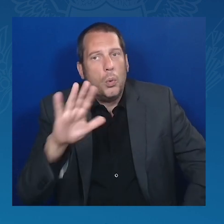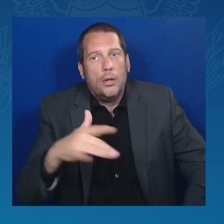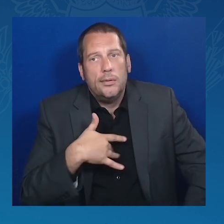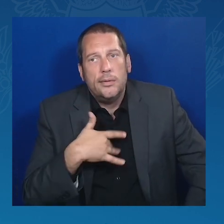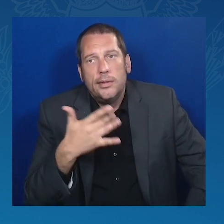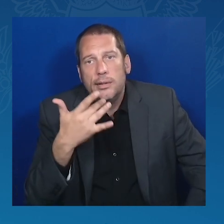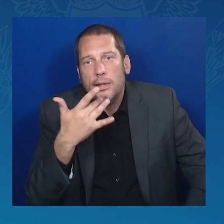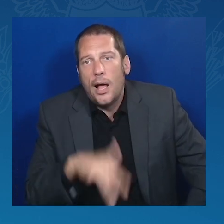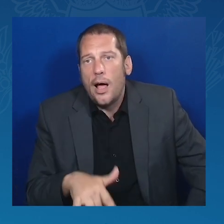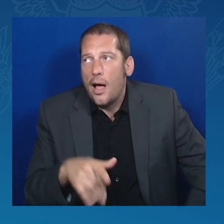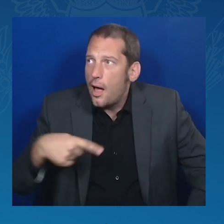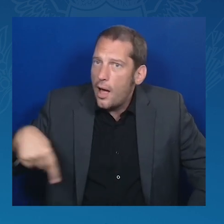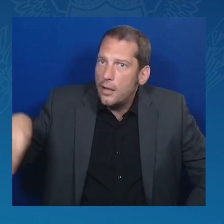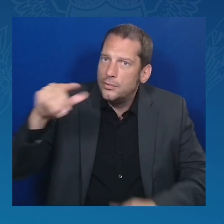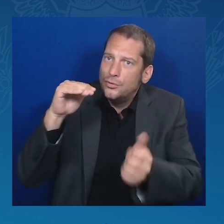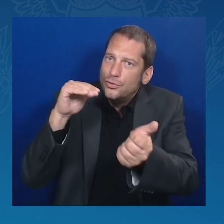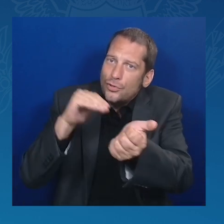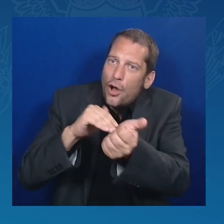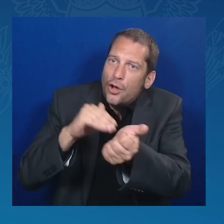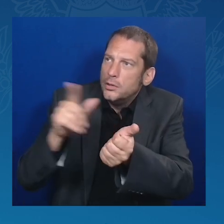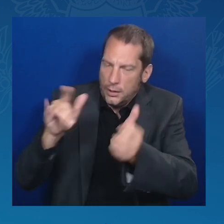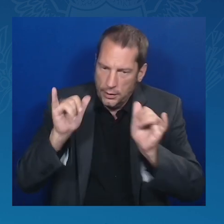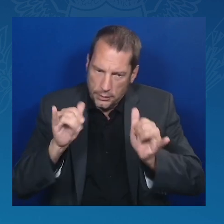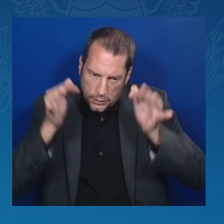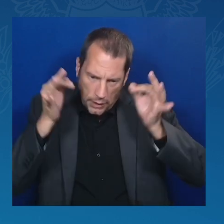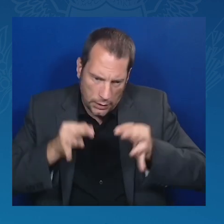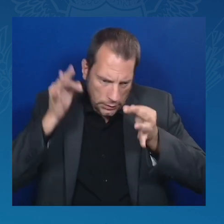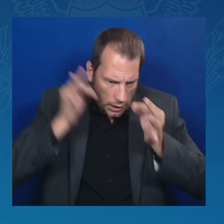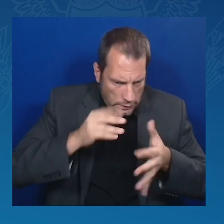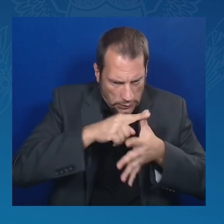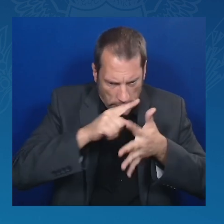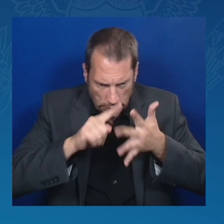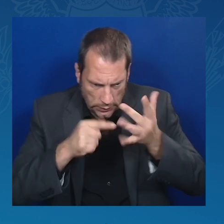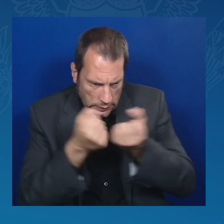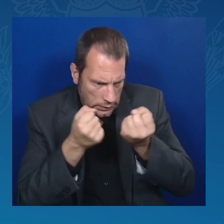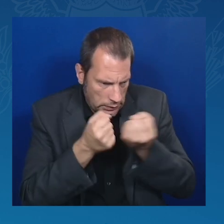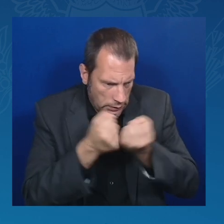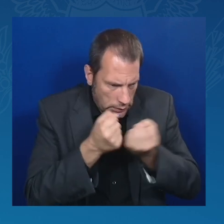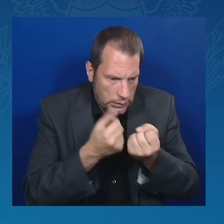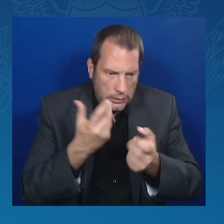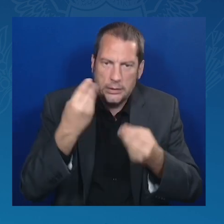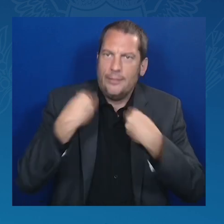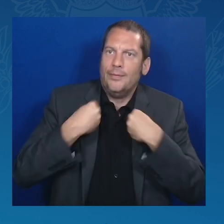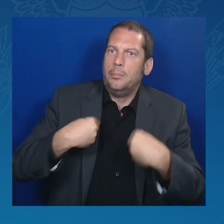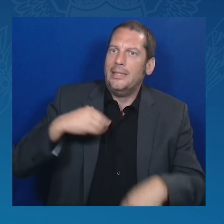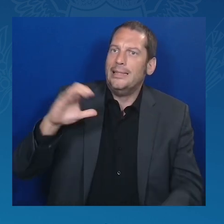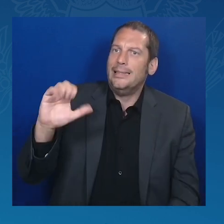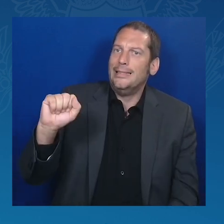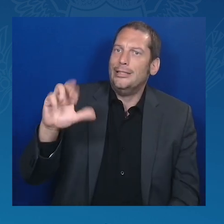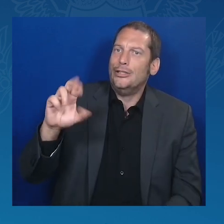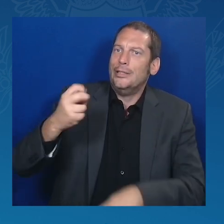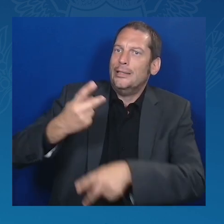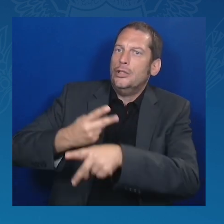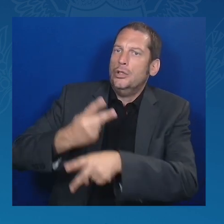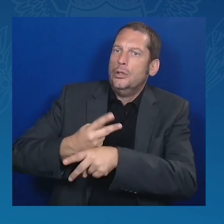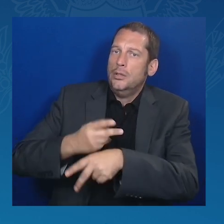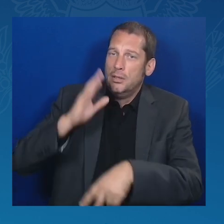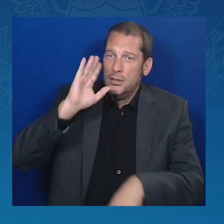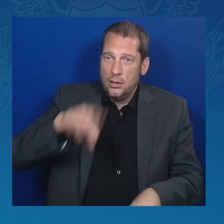We ended up, you know, having an abortion, and it's so weird to say because I didn't realize that. The Vice President: Yeah. Ms. Teigen: Excuse me.